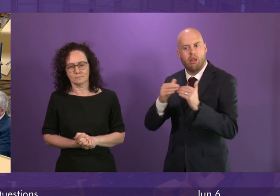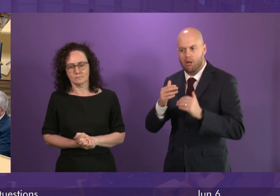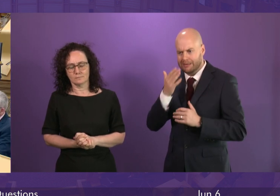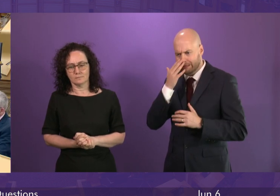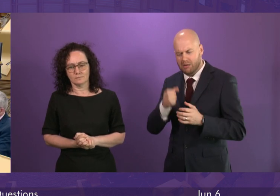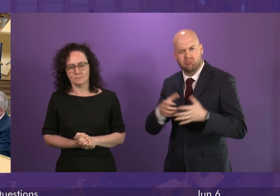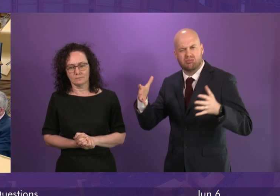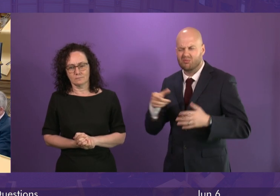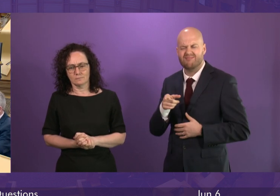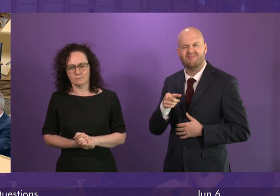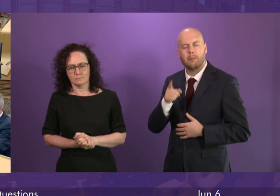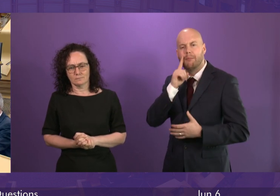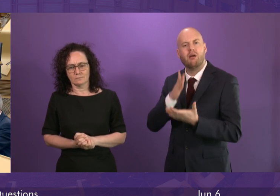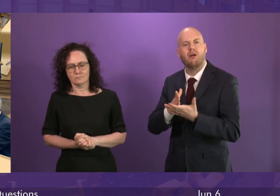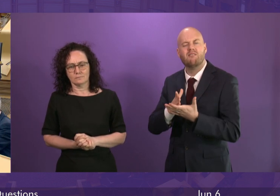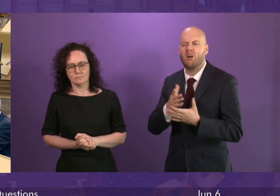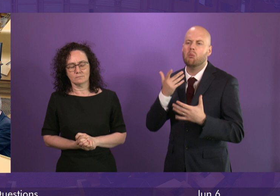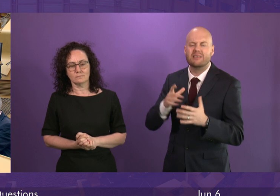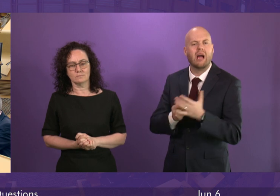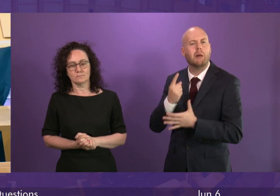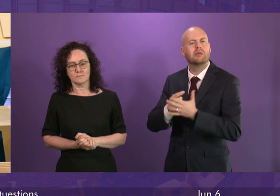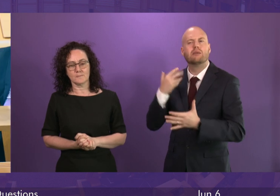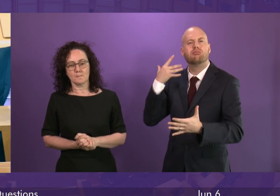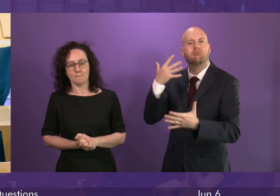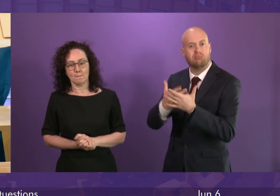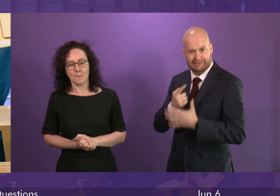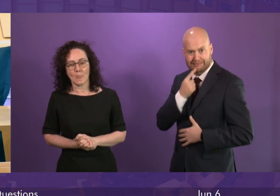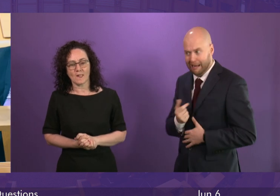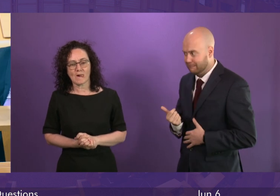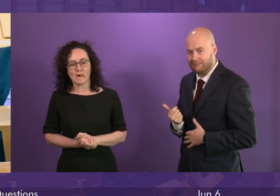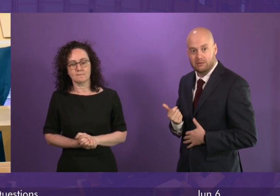in Scottish education for ever. Well, we have the evidence, because we sent freedom of information